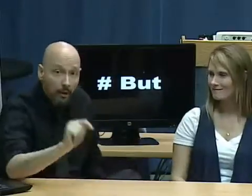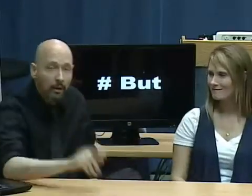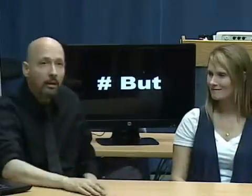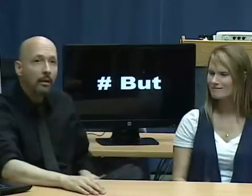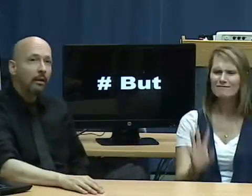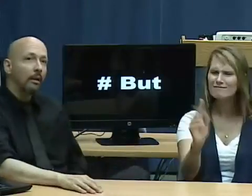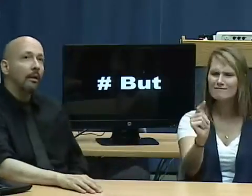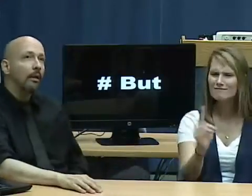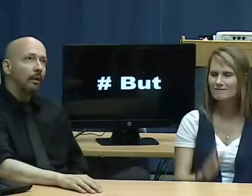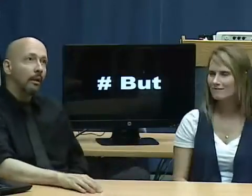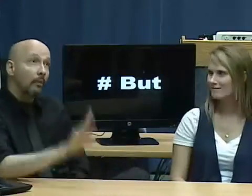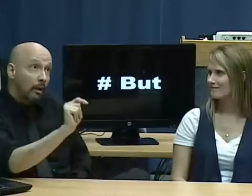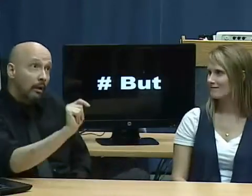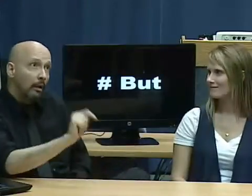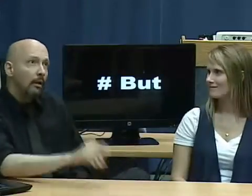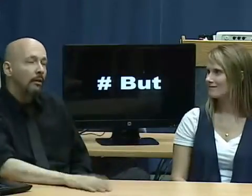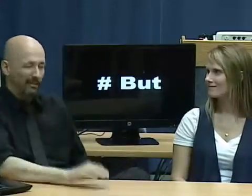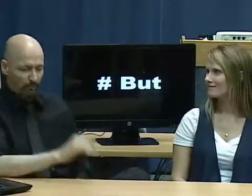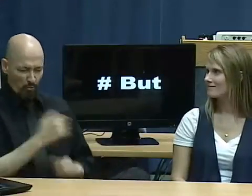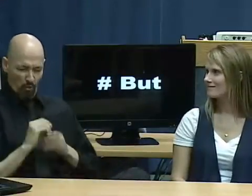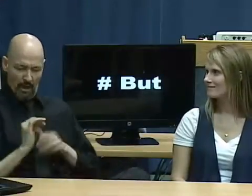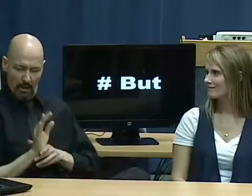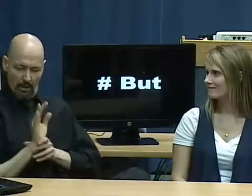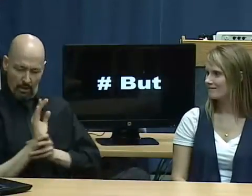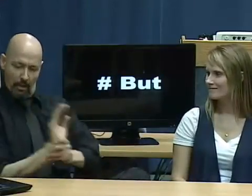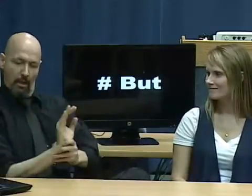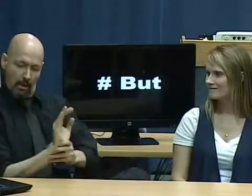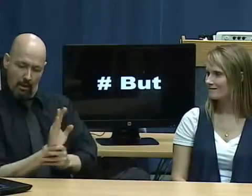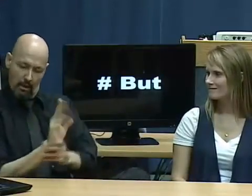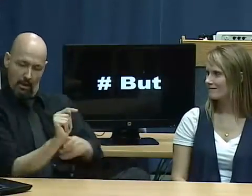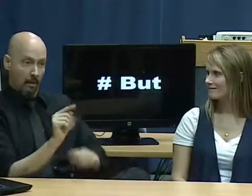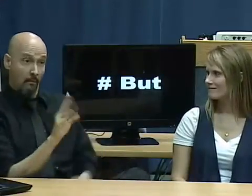#BUT And the arm comes forward.